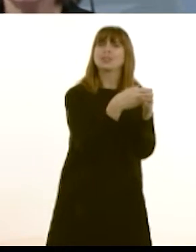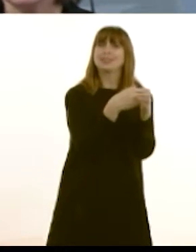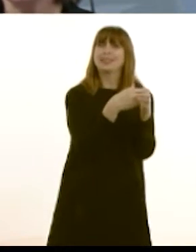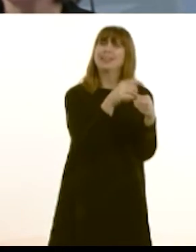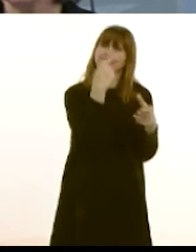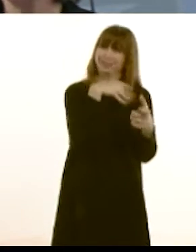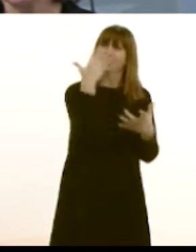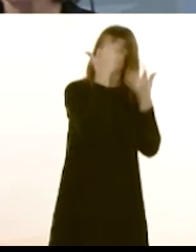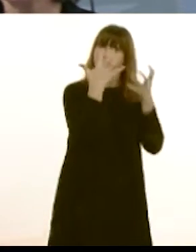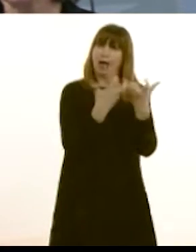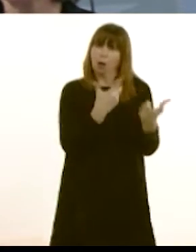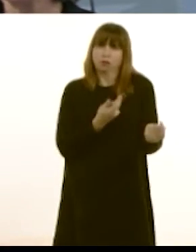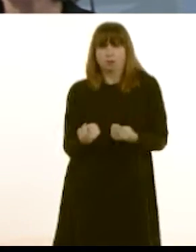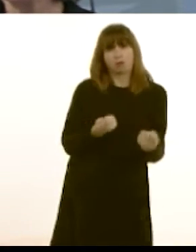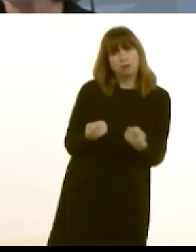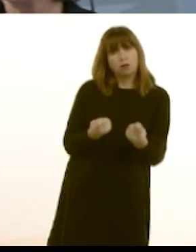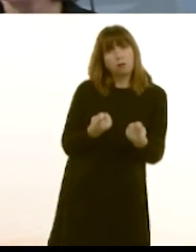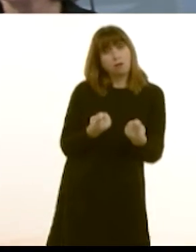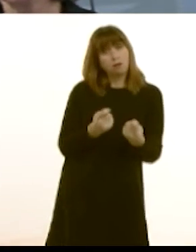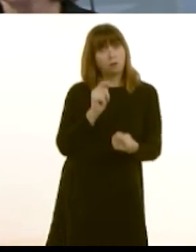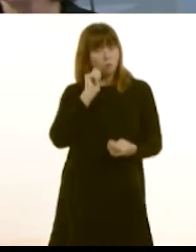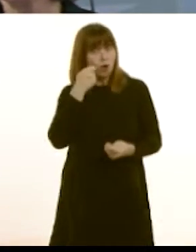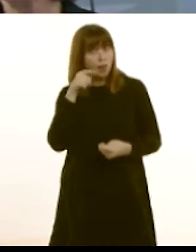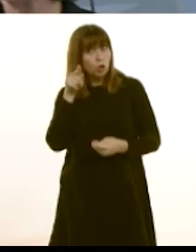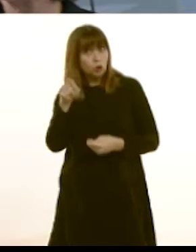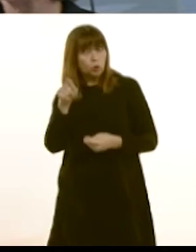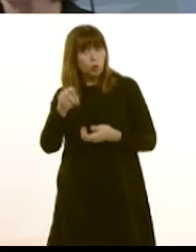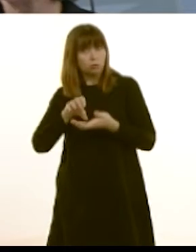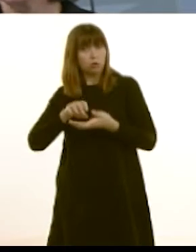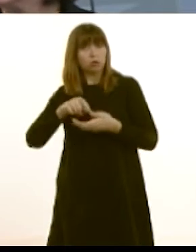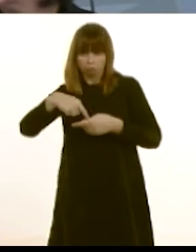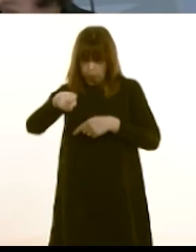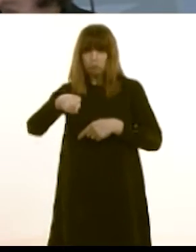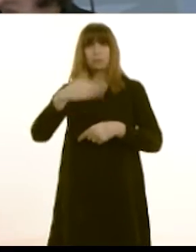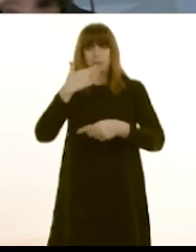Iíd be interested to know whether you will commission a study to see exactly how they